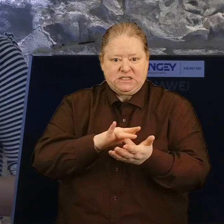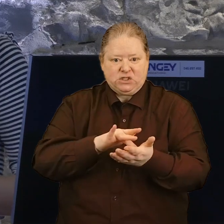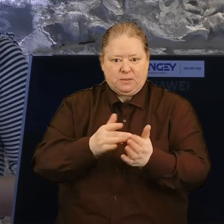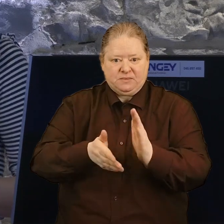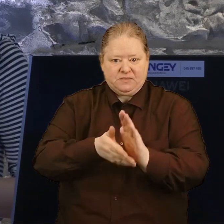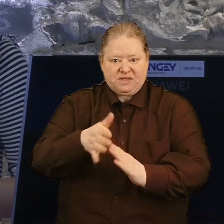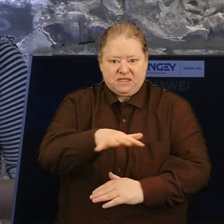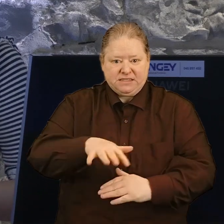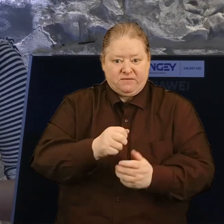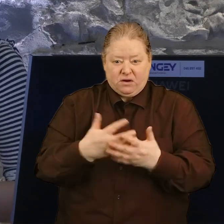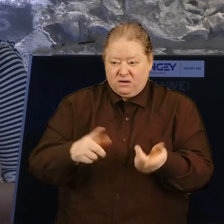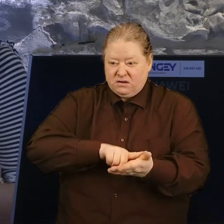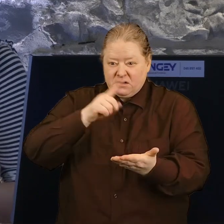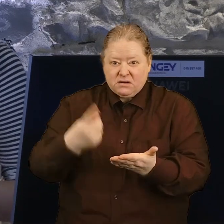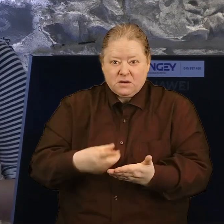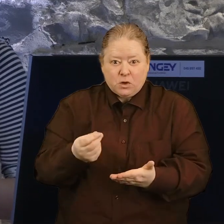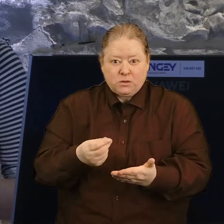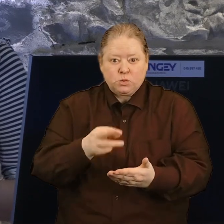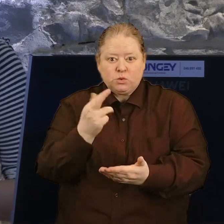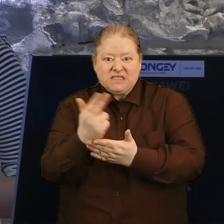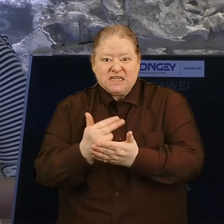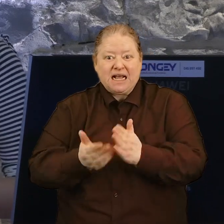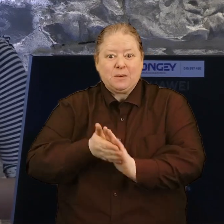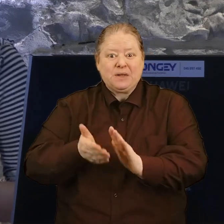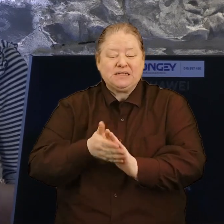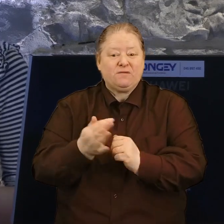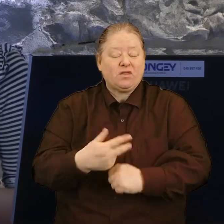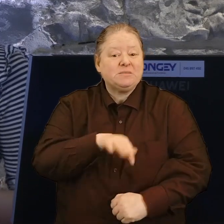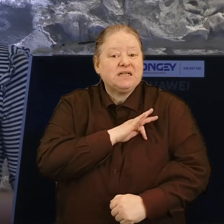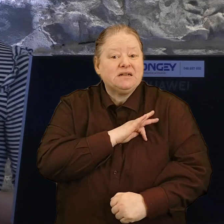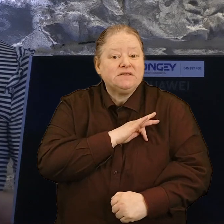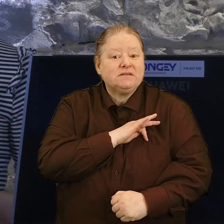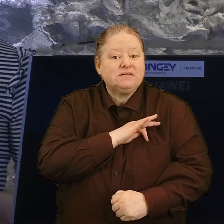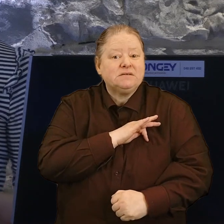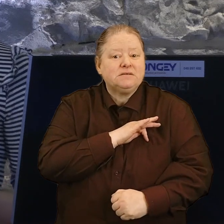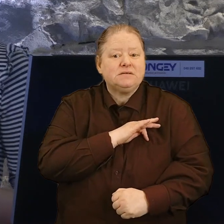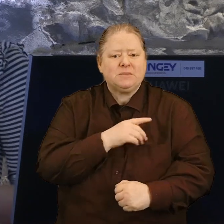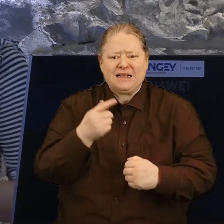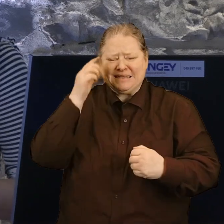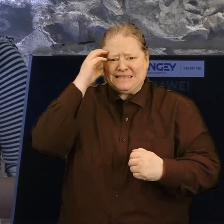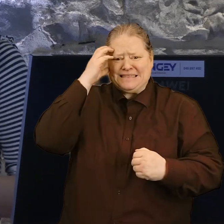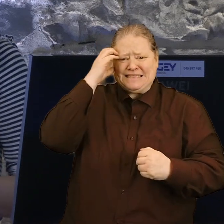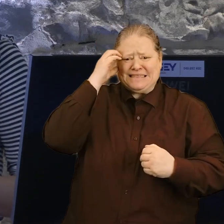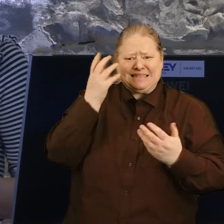site and having a large pot of money to design a building for themselves. They were a little bit perplexed by this as they hadn't expected